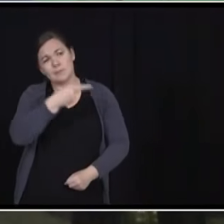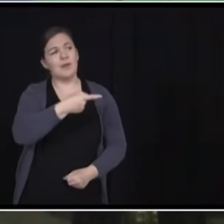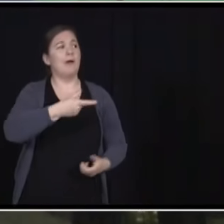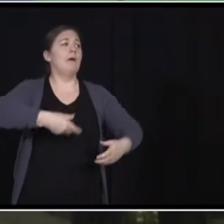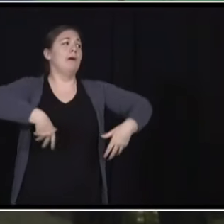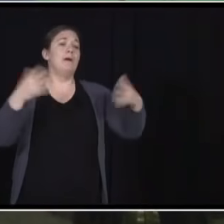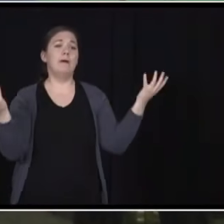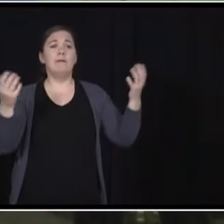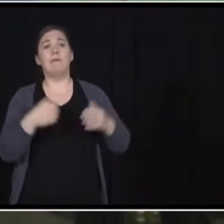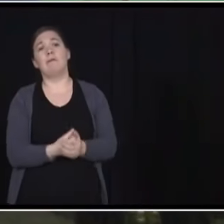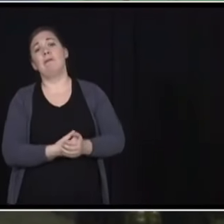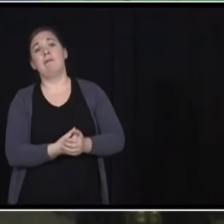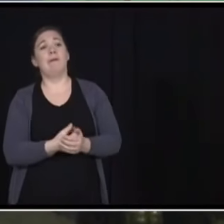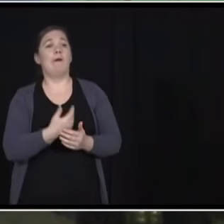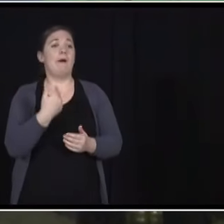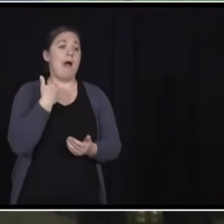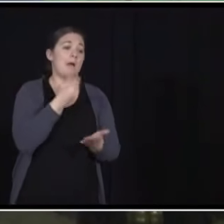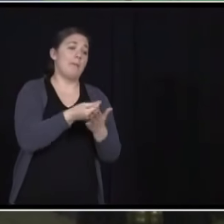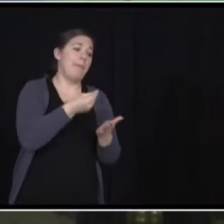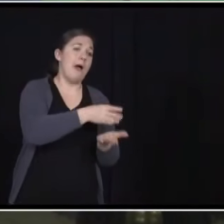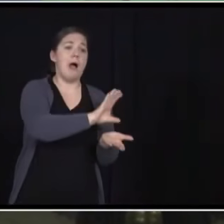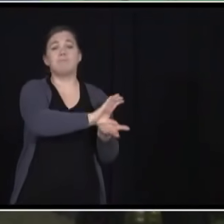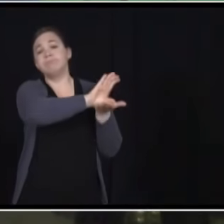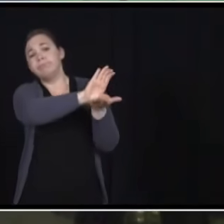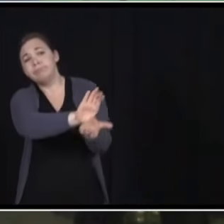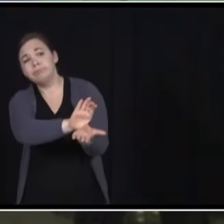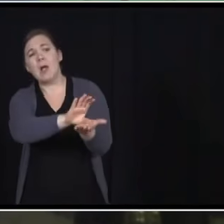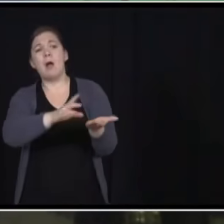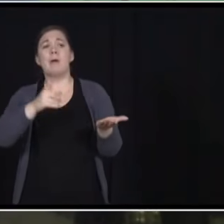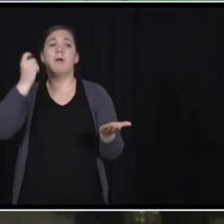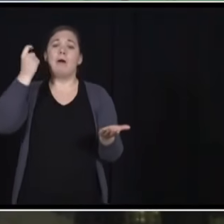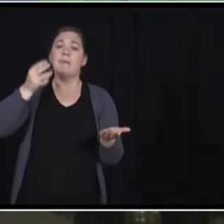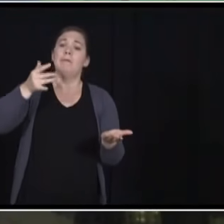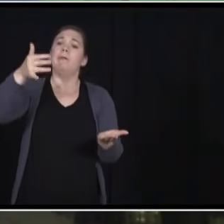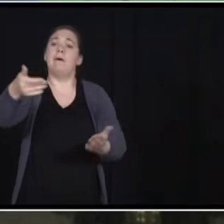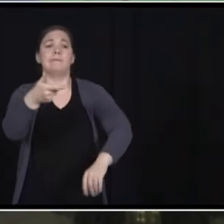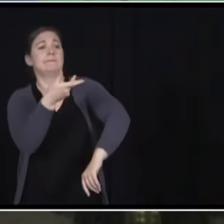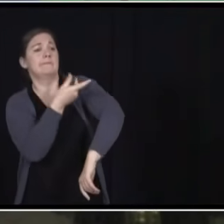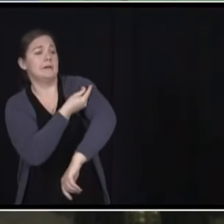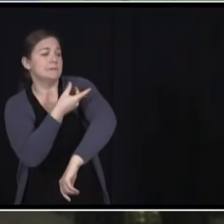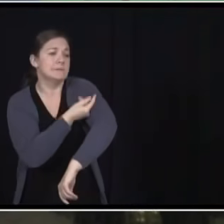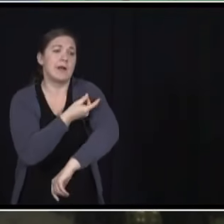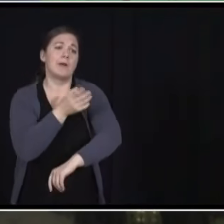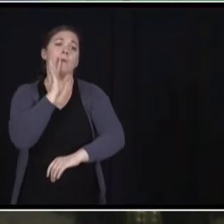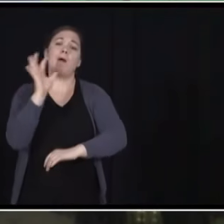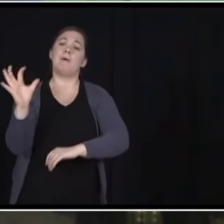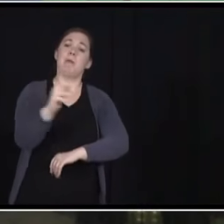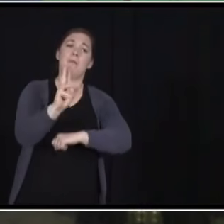Next question. Next question from Laura Stone at 'The Globe and Mail'. Please go ahead. Hilar.